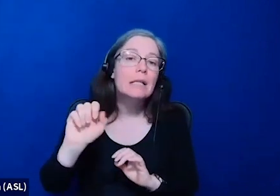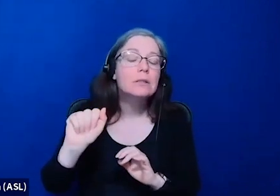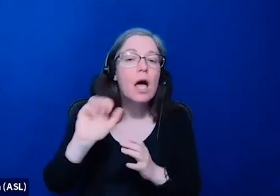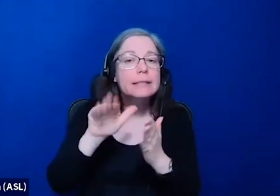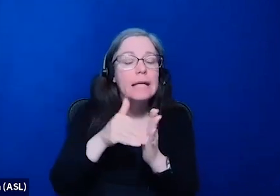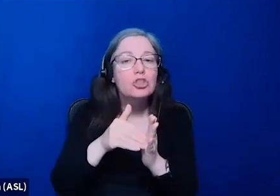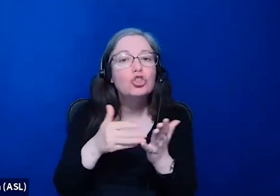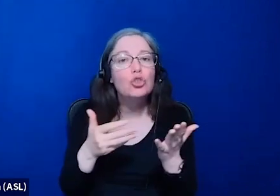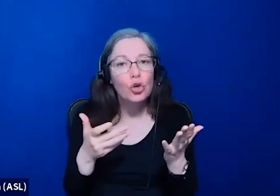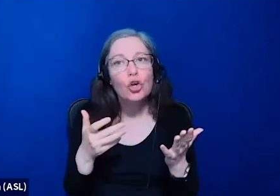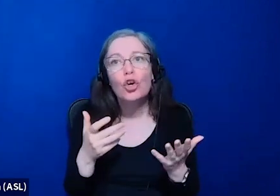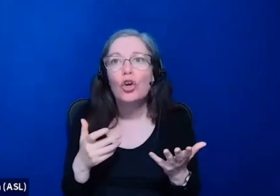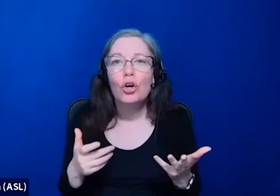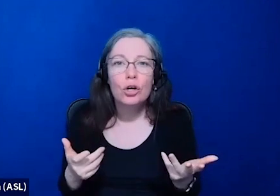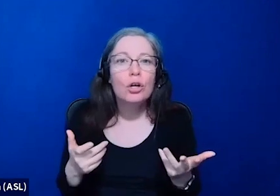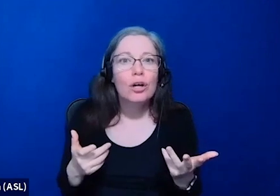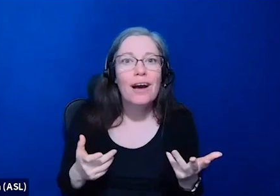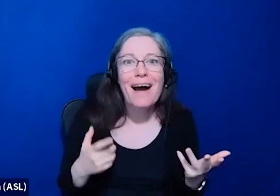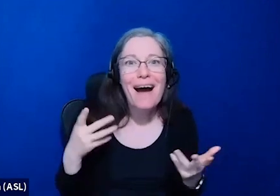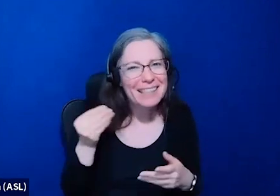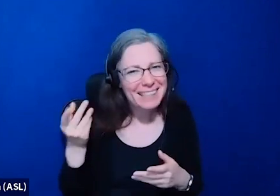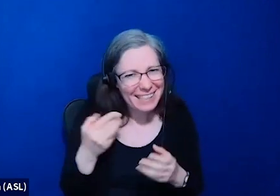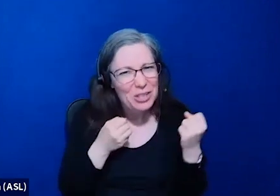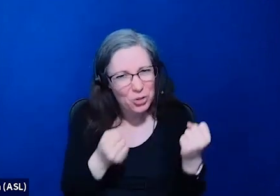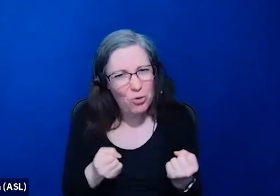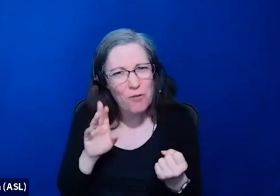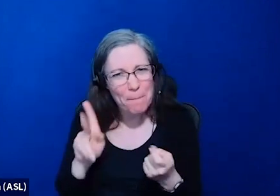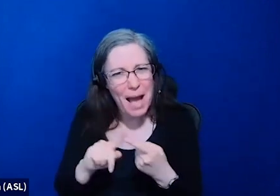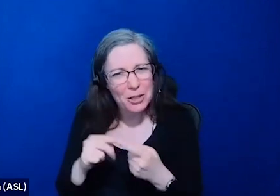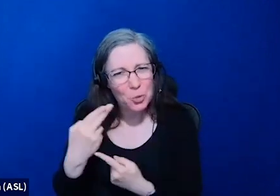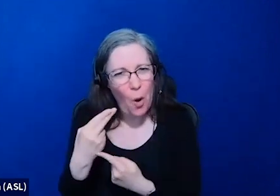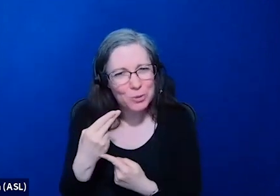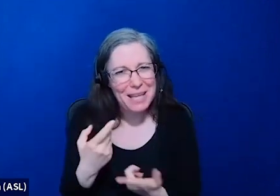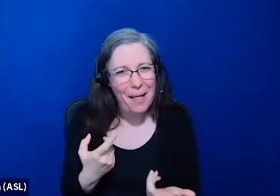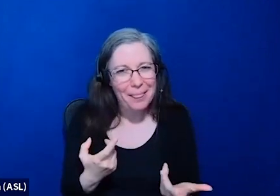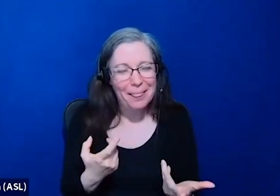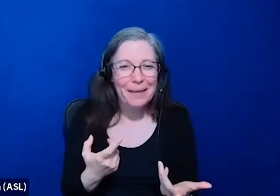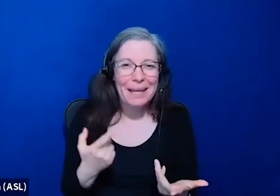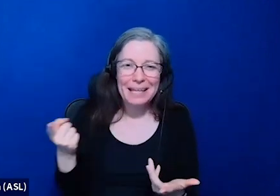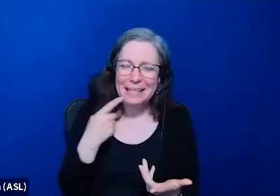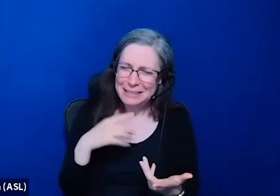He even drove us back to our hotel. He said, "I'm a dad, I have a minivan, I will give you guys a ride."